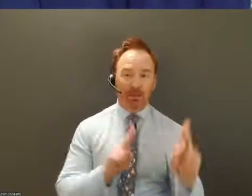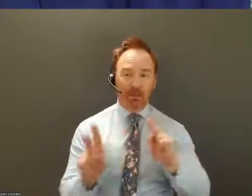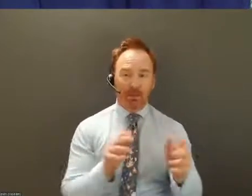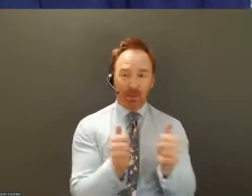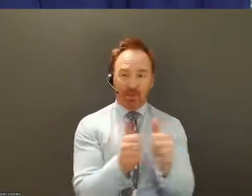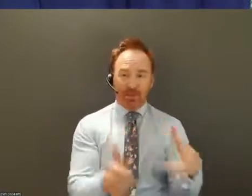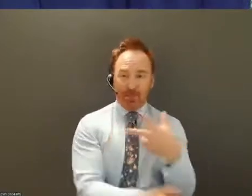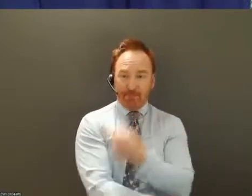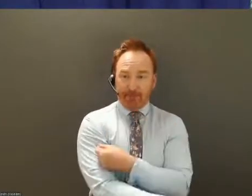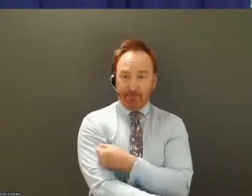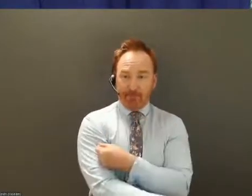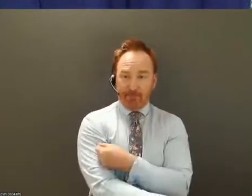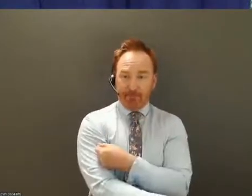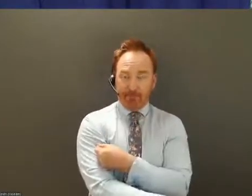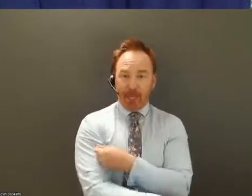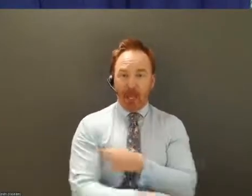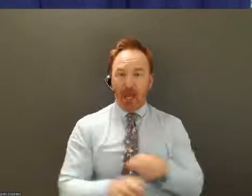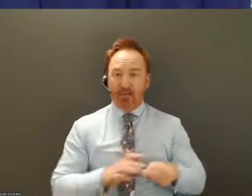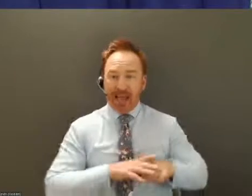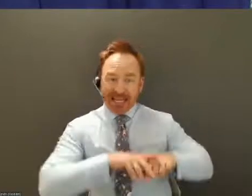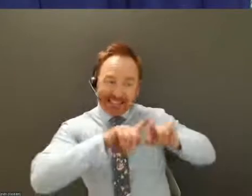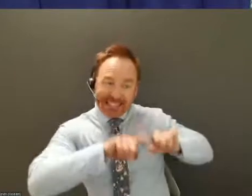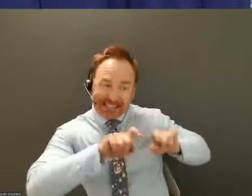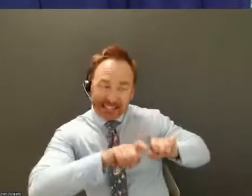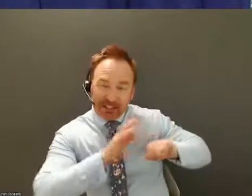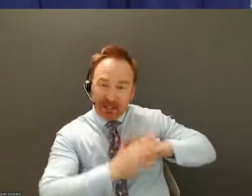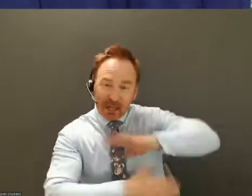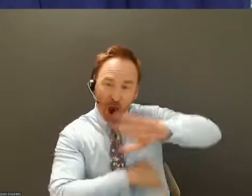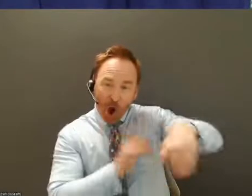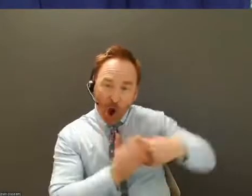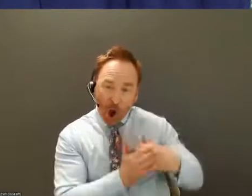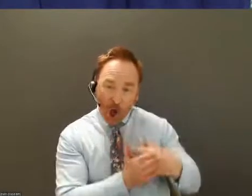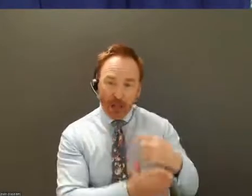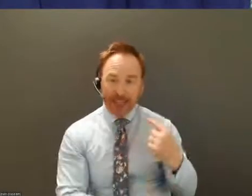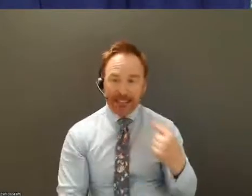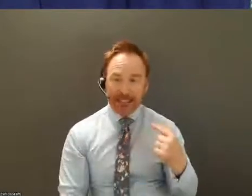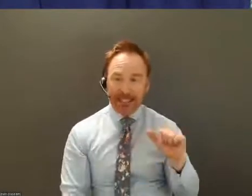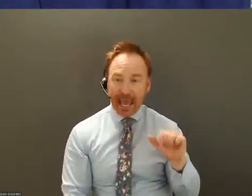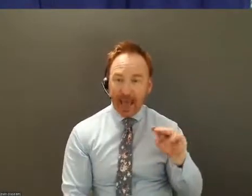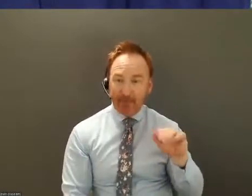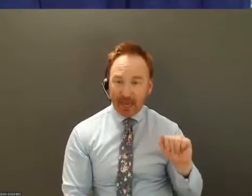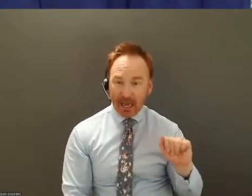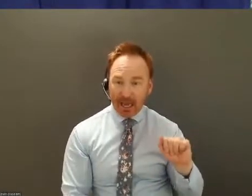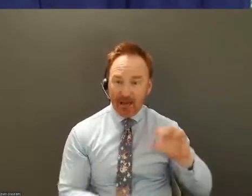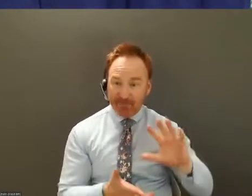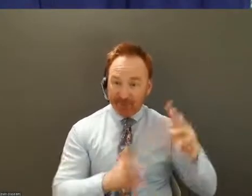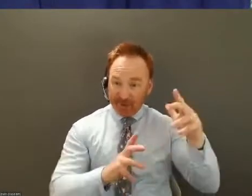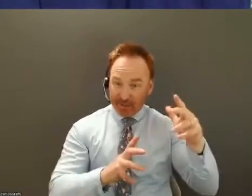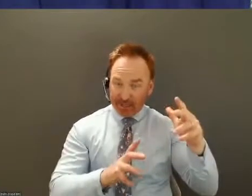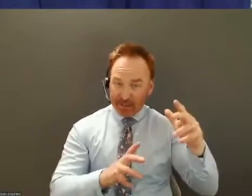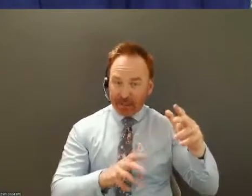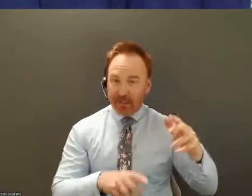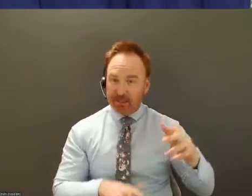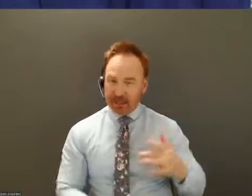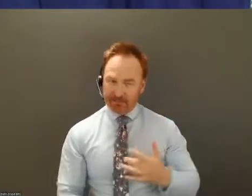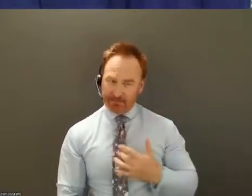weeks. Getting an exact numbers are always in flux.